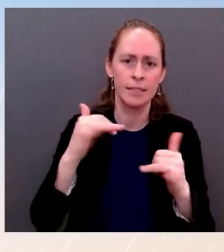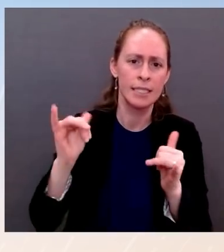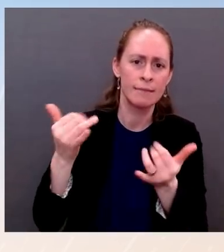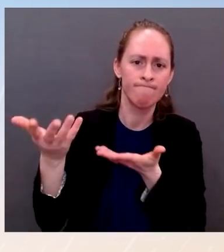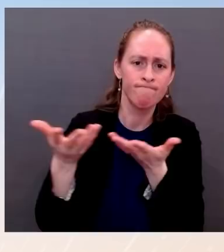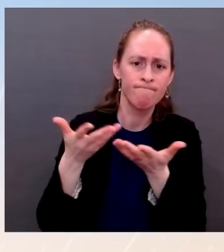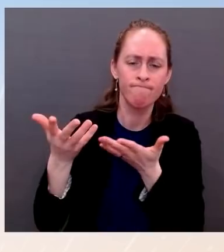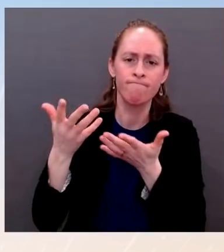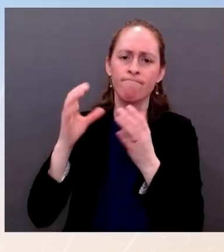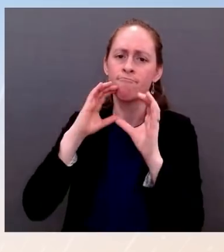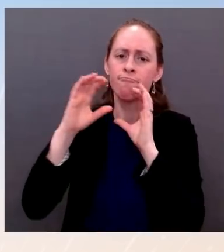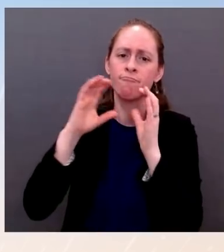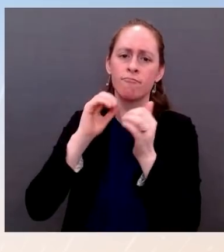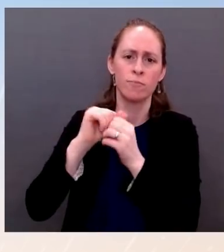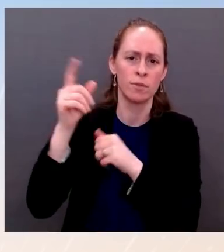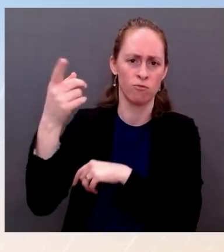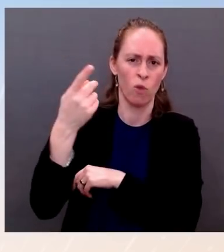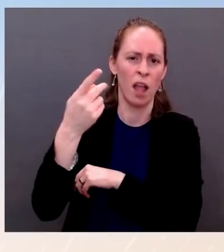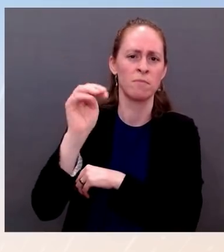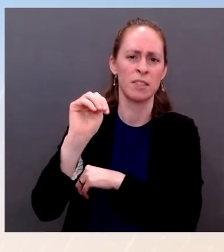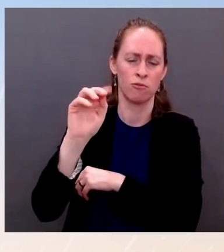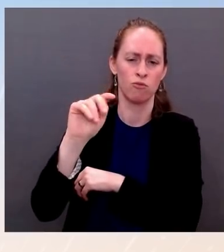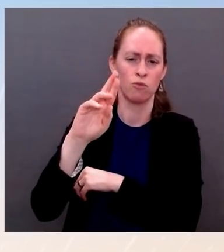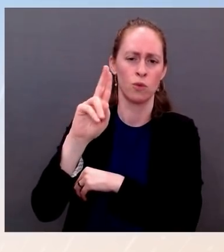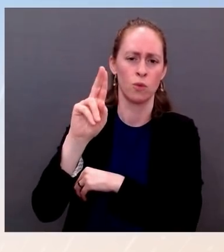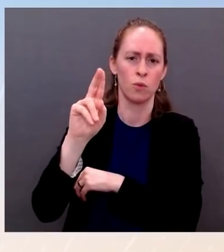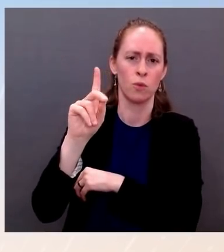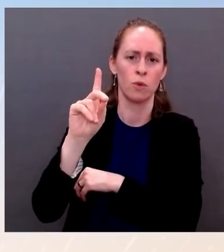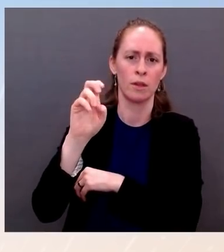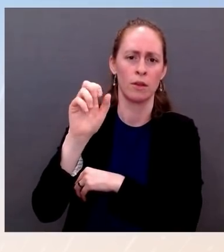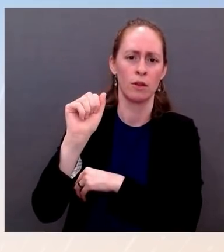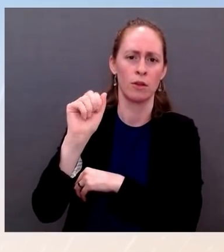other members of our administration have been in close touch with their Canadian counterparts